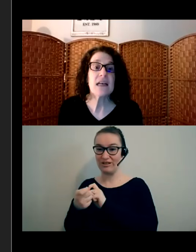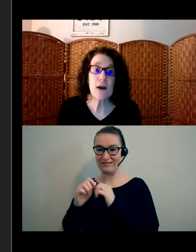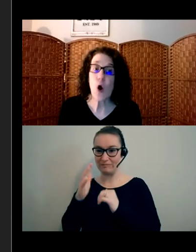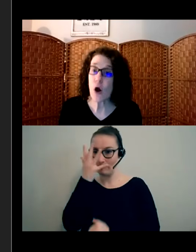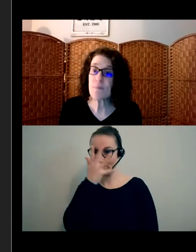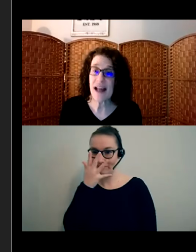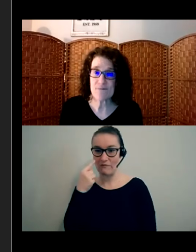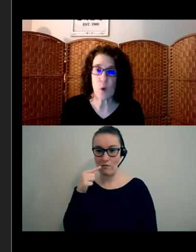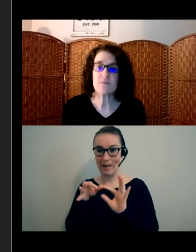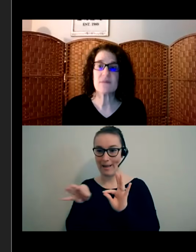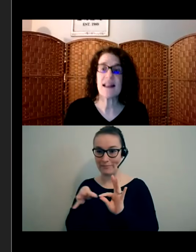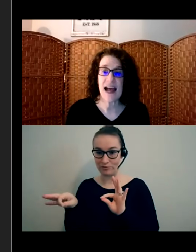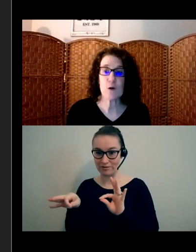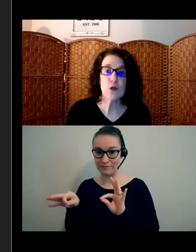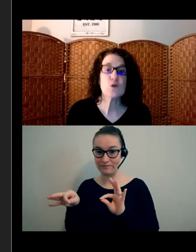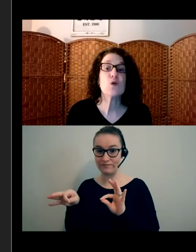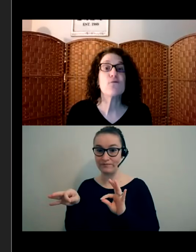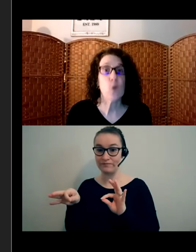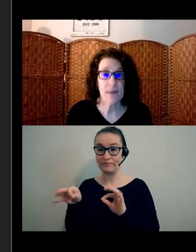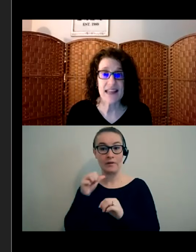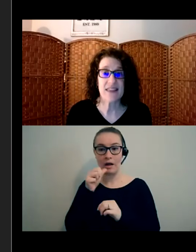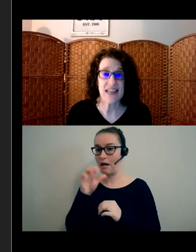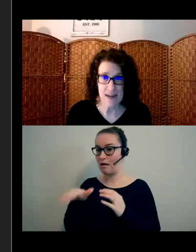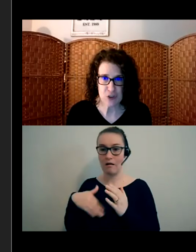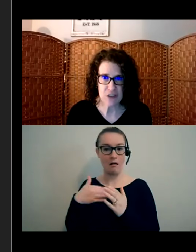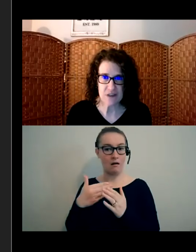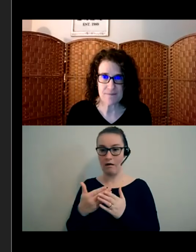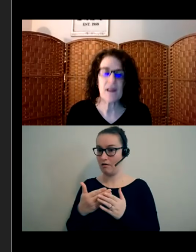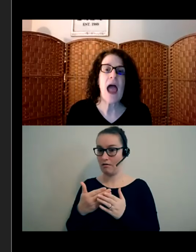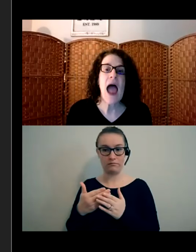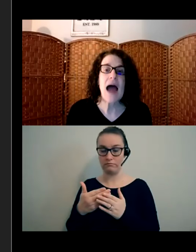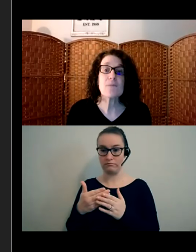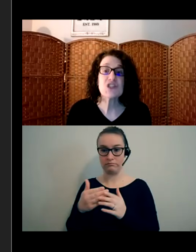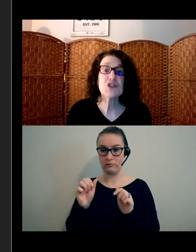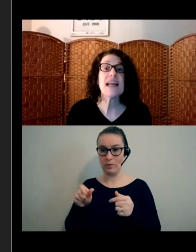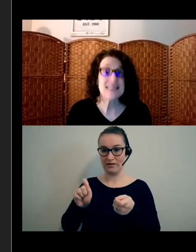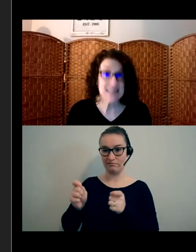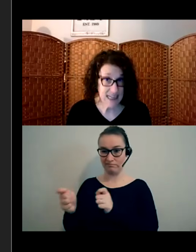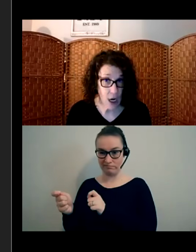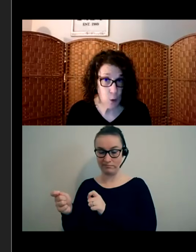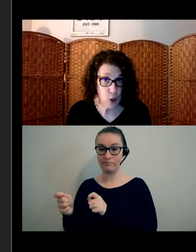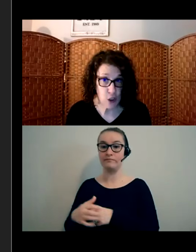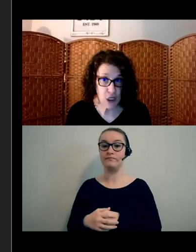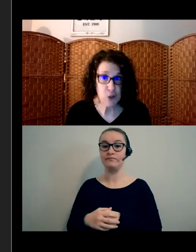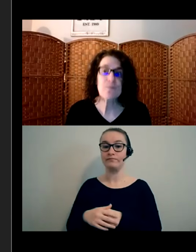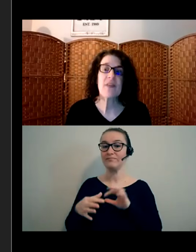Not all platforms allow you to format the captions. I mentioned SEO earlier.